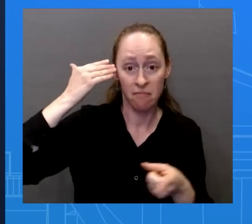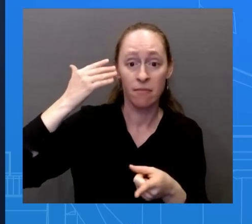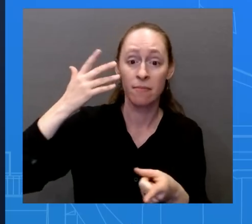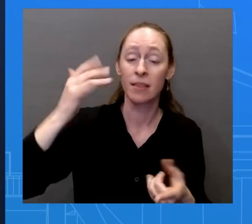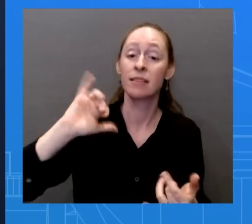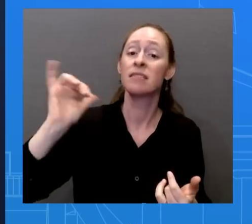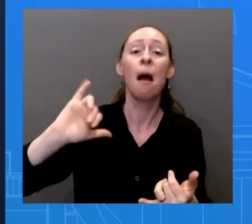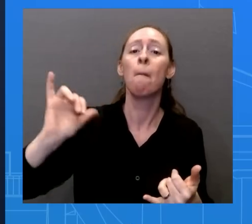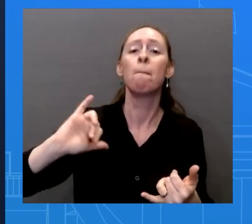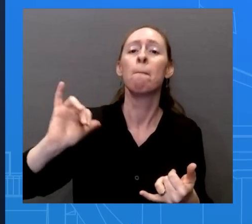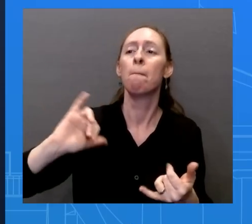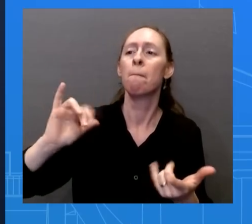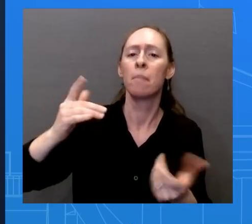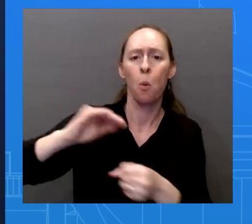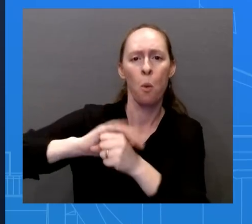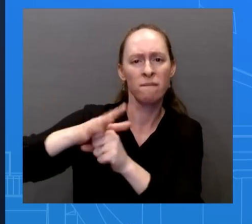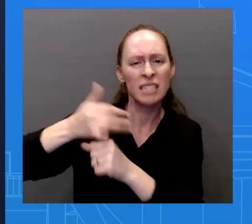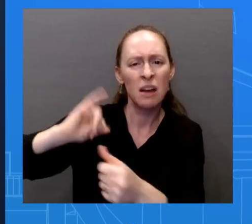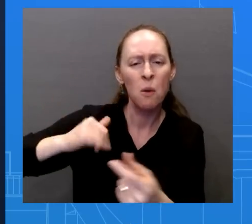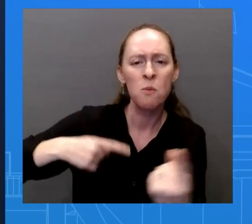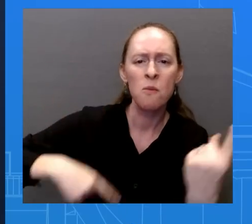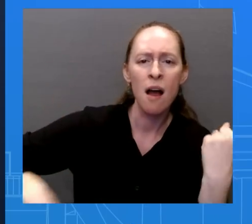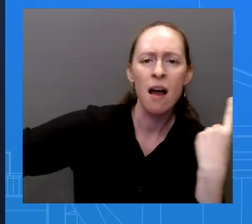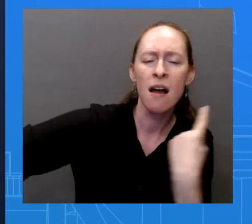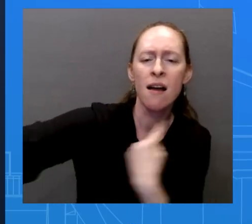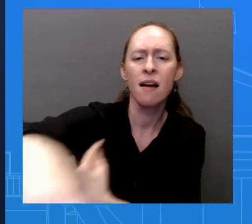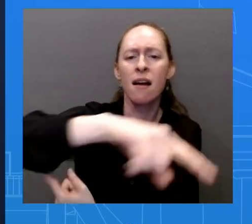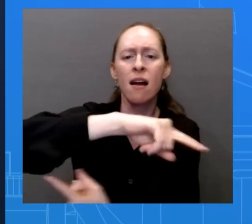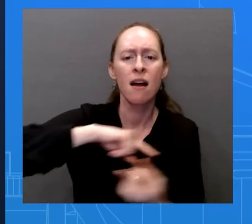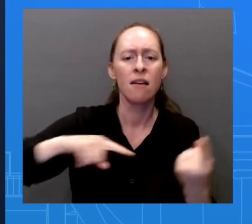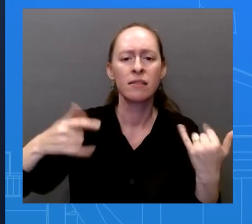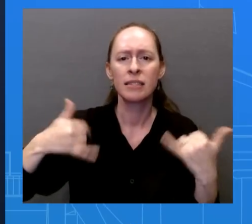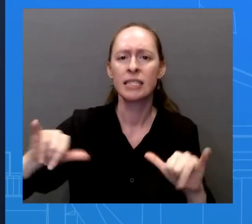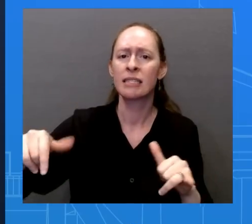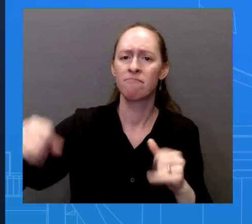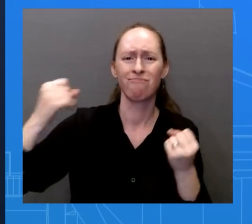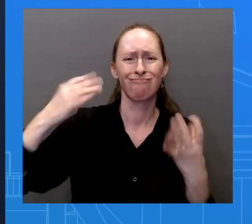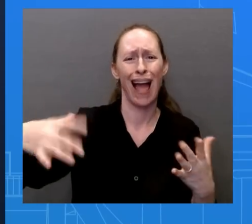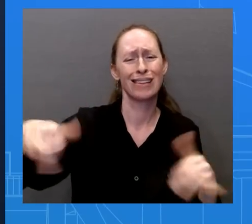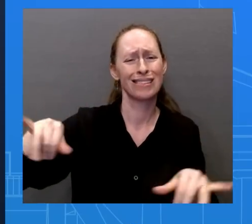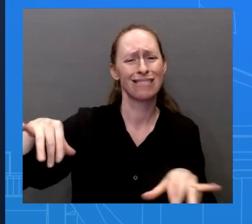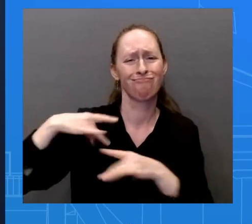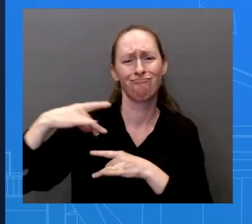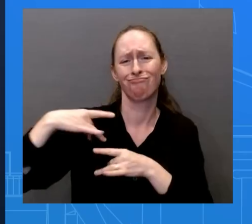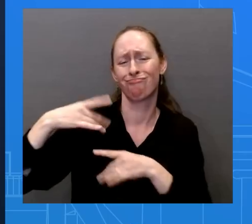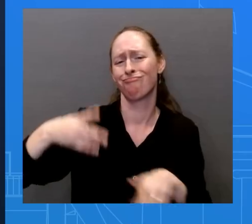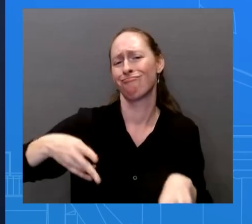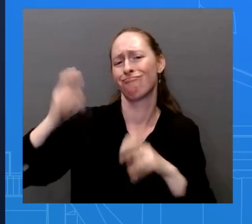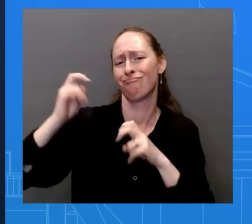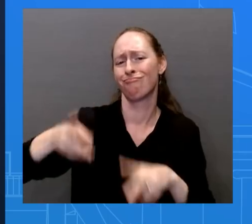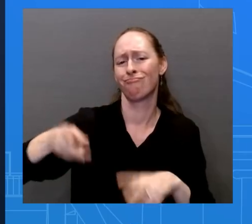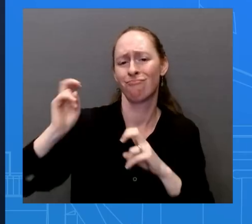Obviously way better than where we were. And the best way to protect themselves is to get the COVID vaccine. So, I don't think the President's comments